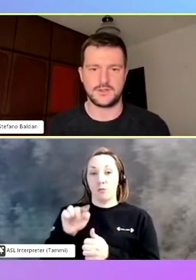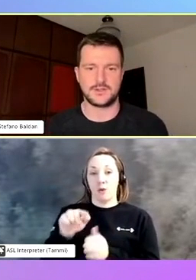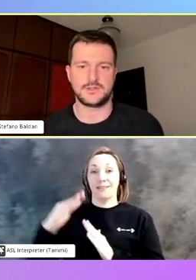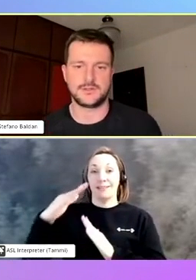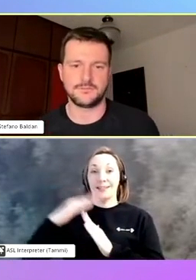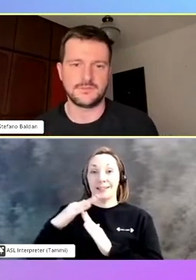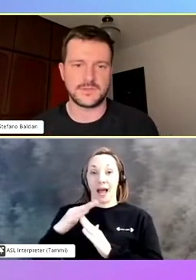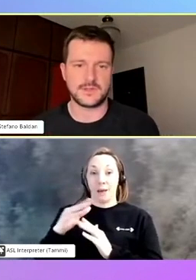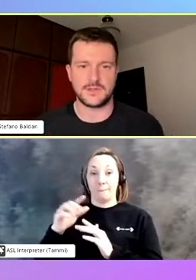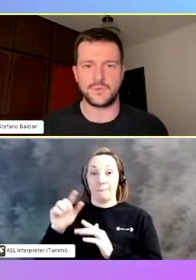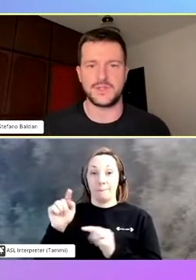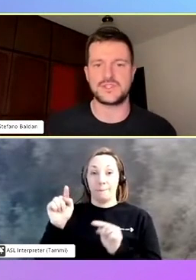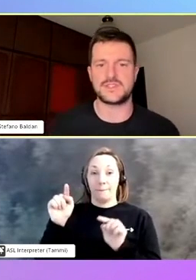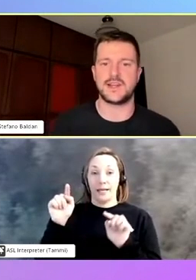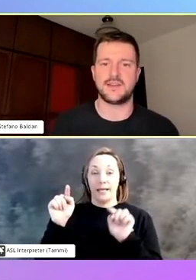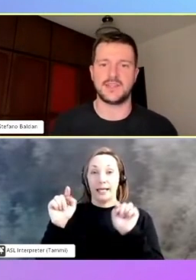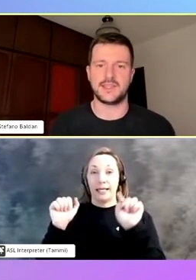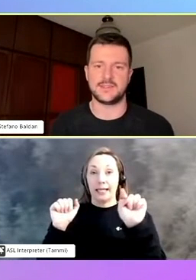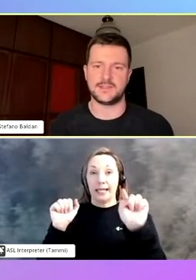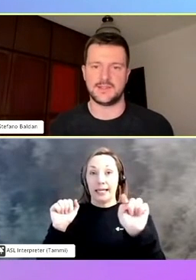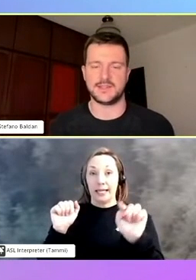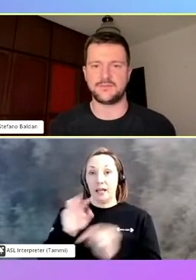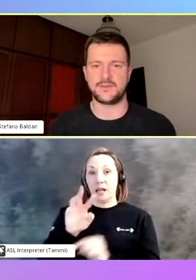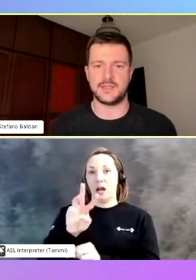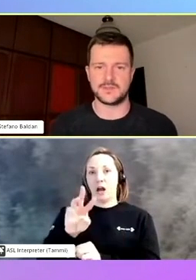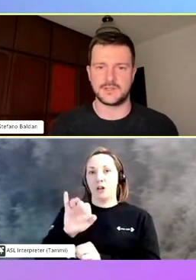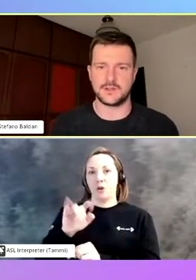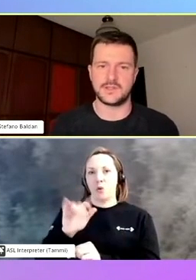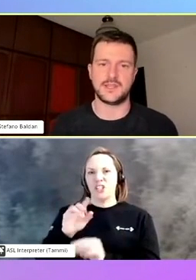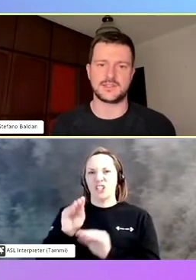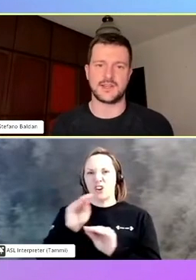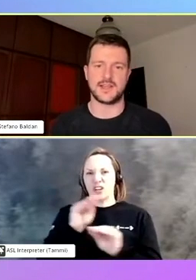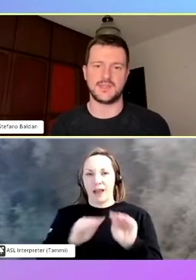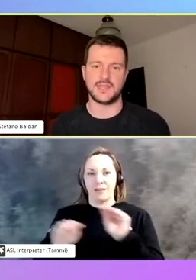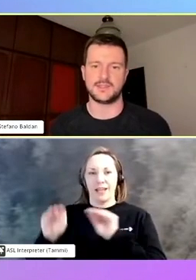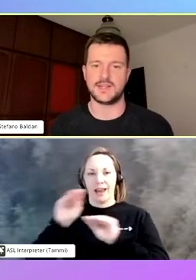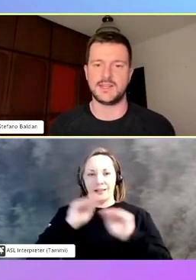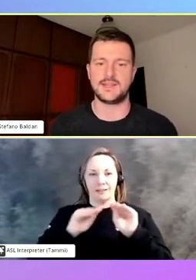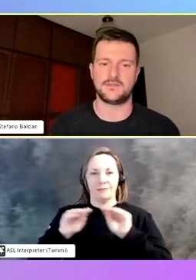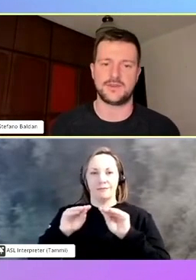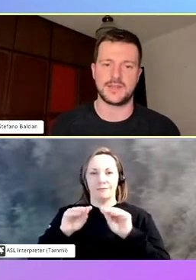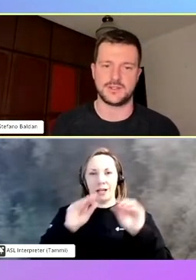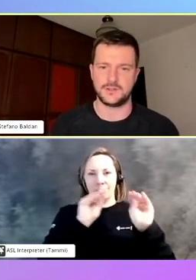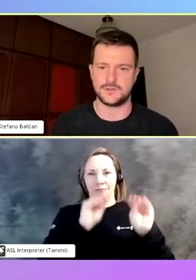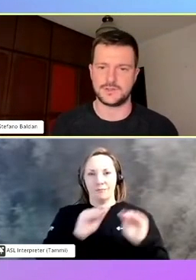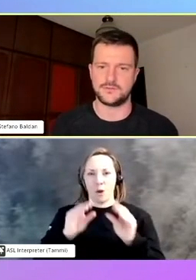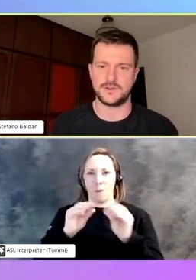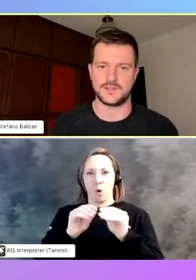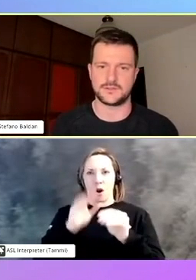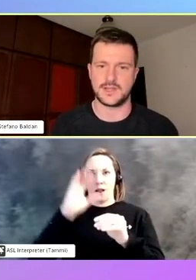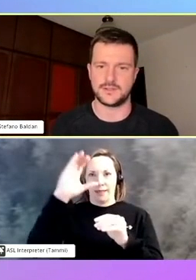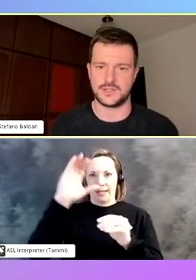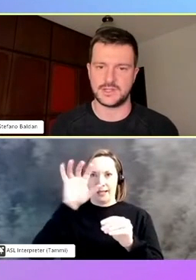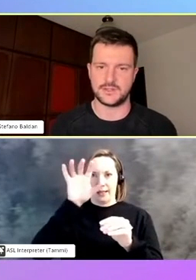at every step of of the journey. So we have covered the first two parts of this talk, compliance,